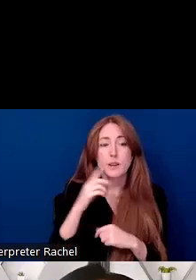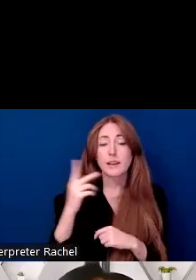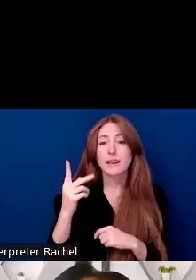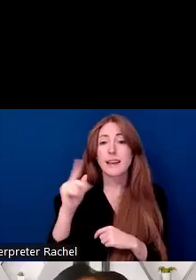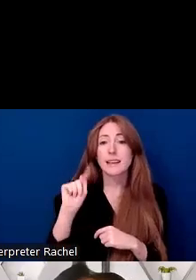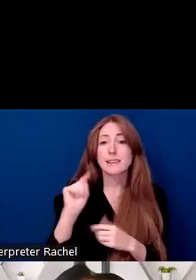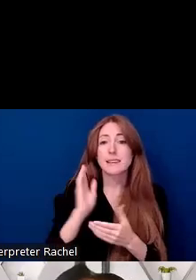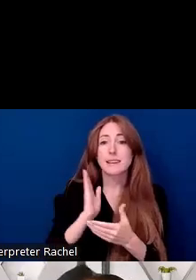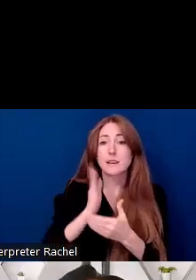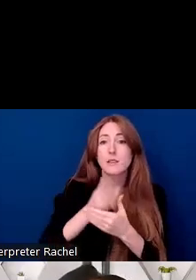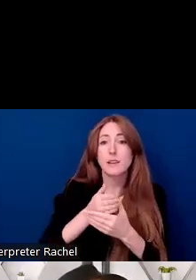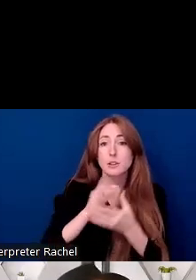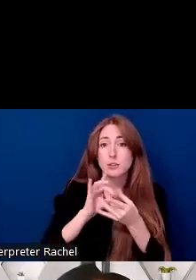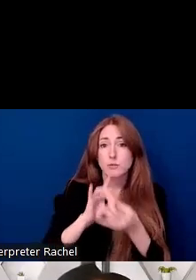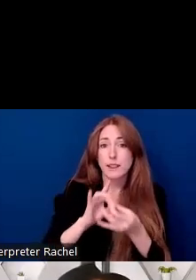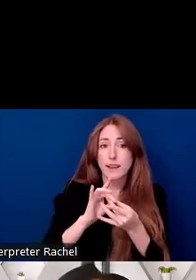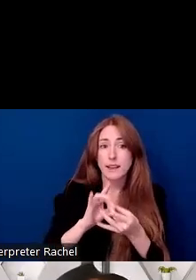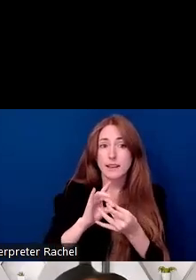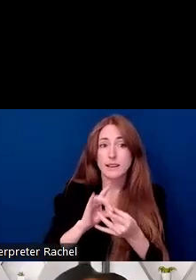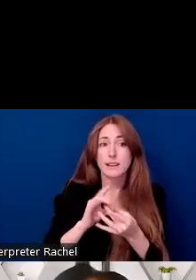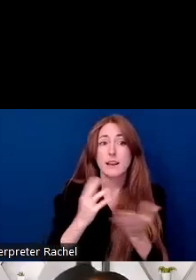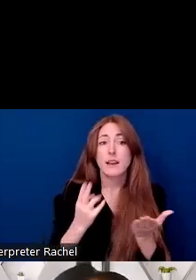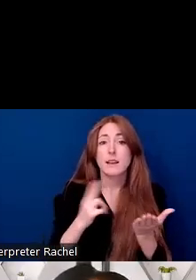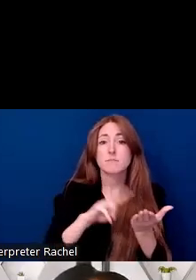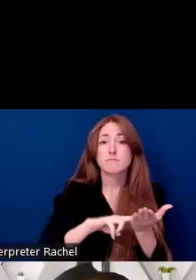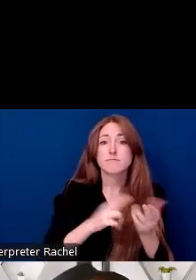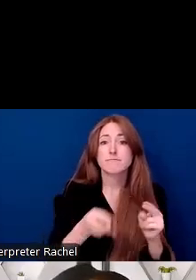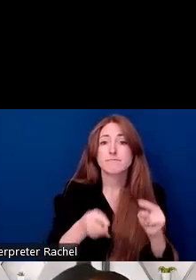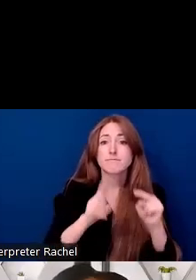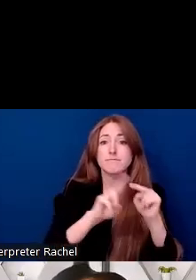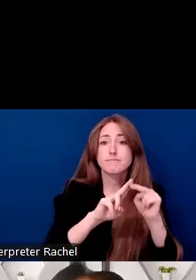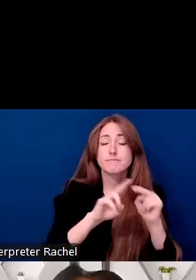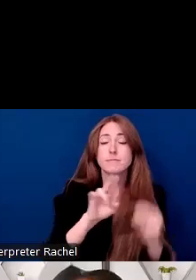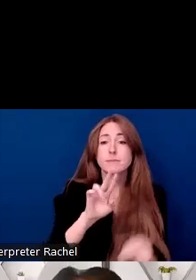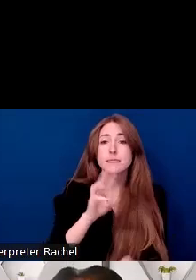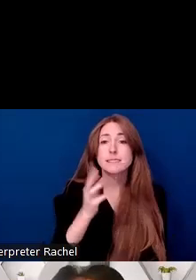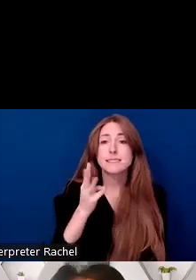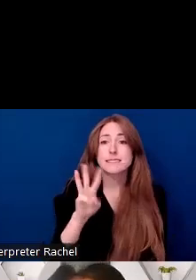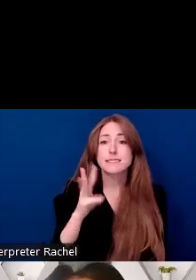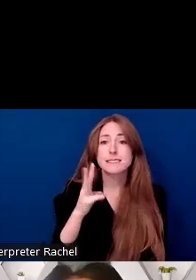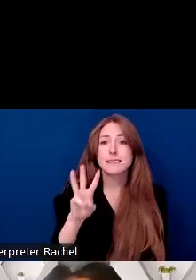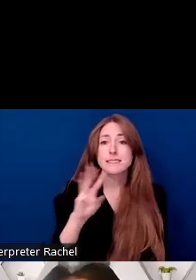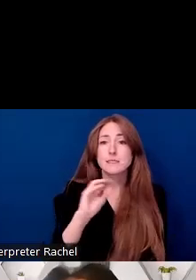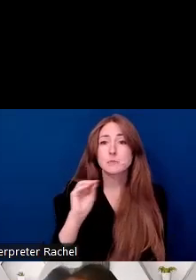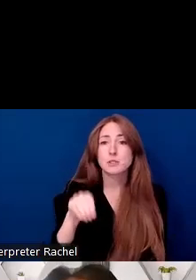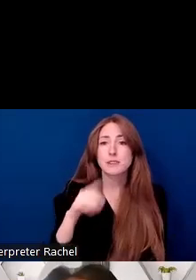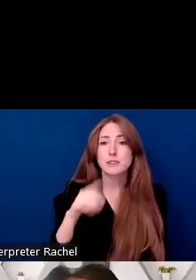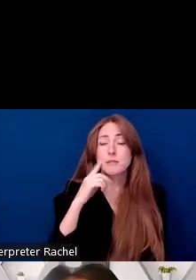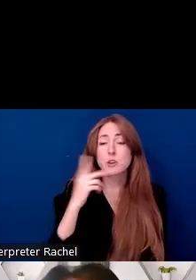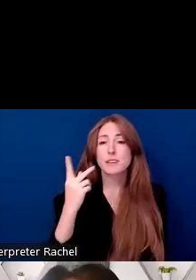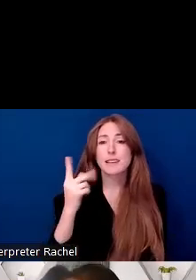we find that enrollment rate increased by 16% for KT intervention that delivered virtually